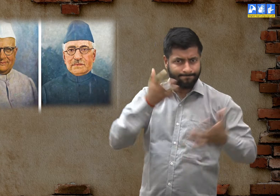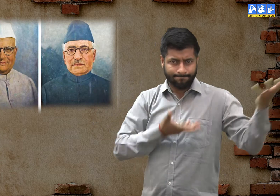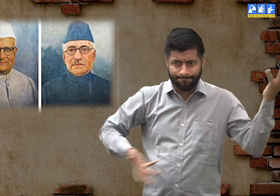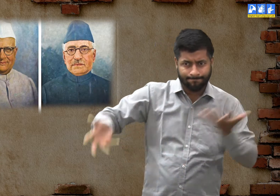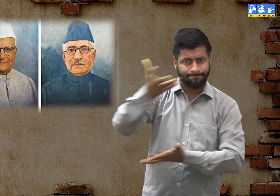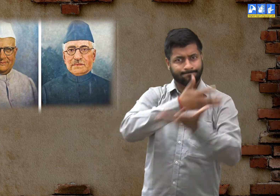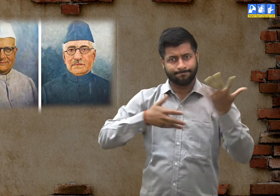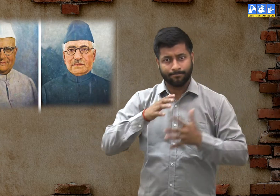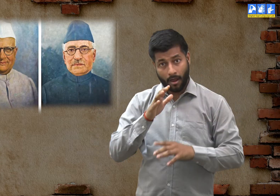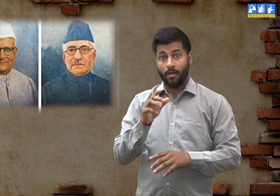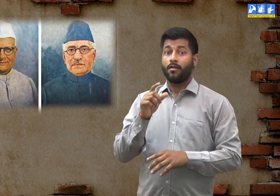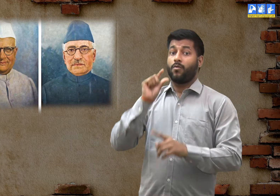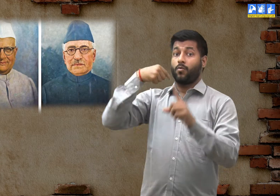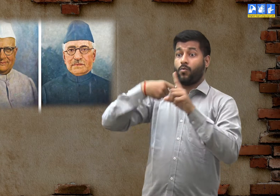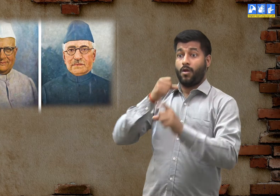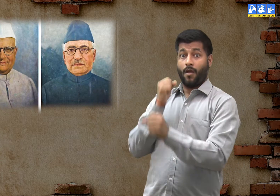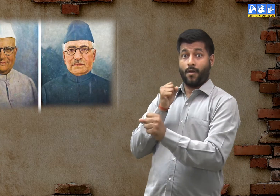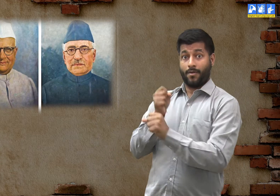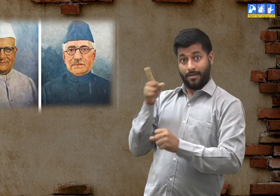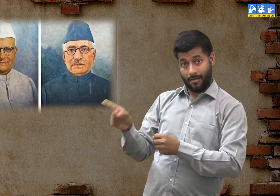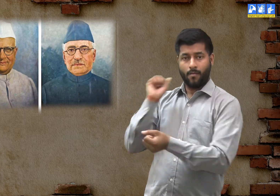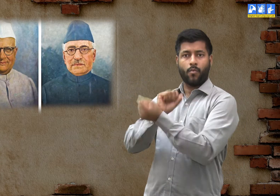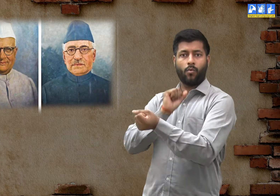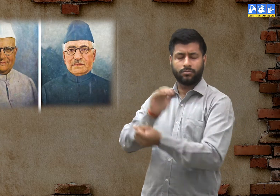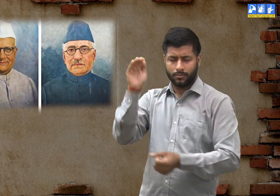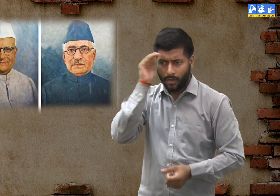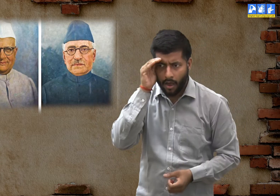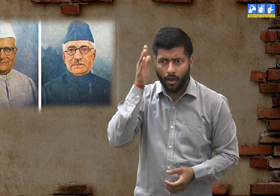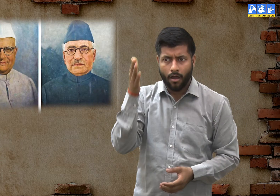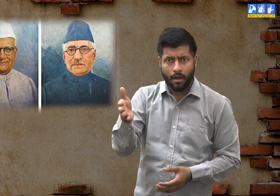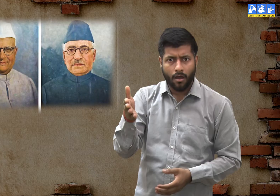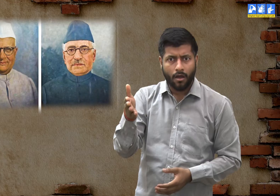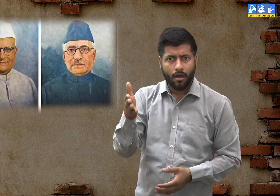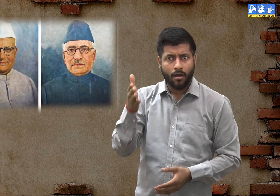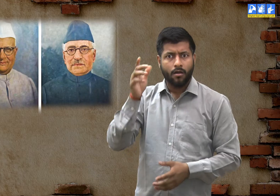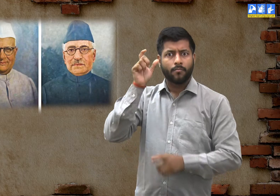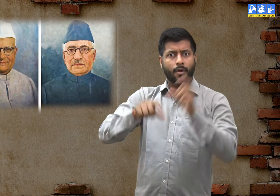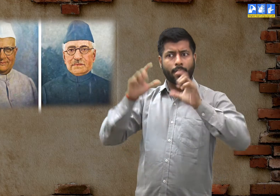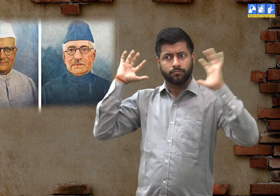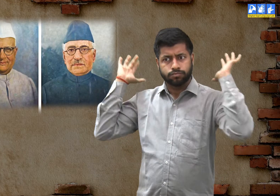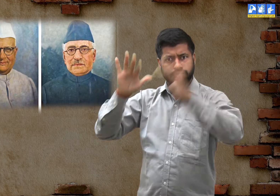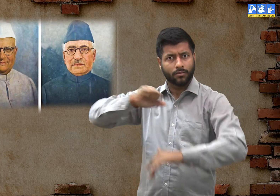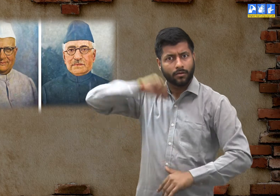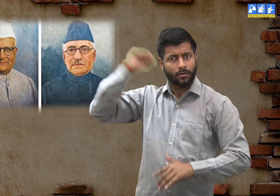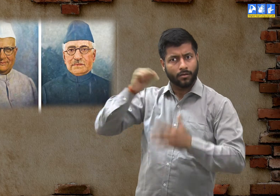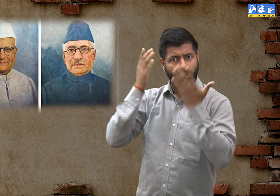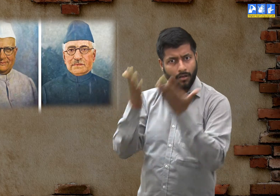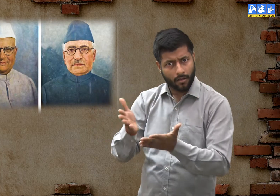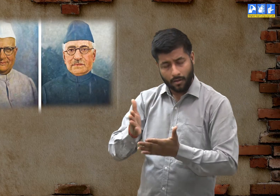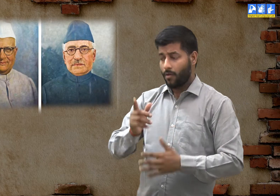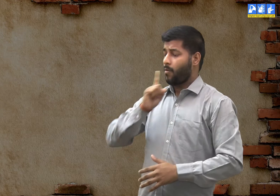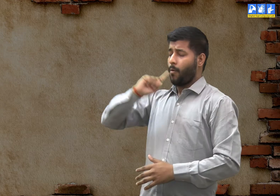On the same day, Colonel Dyer received word of a protest meeting being organized at Jallianwala Bagh.